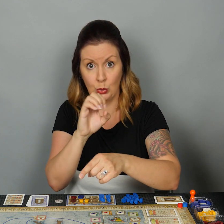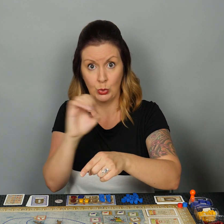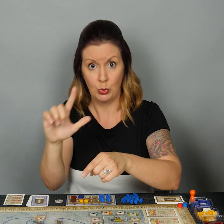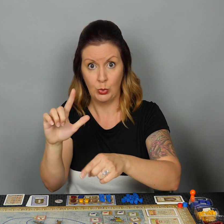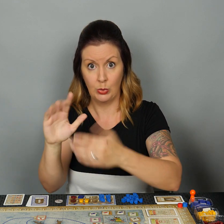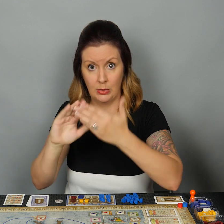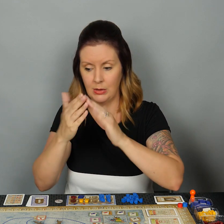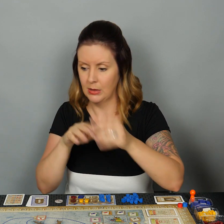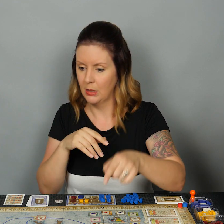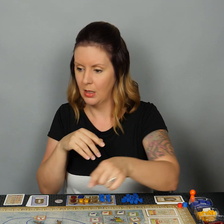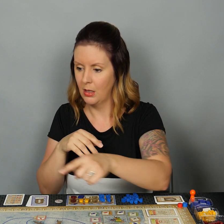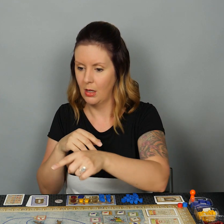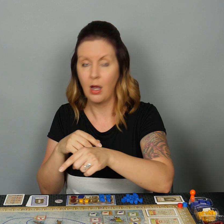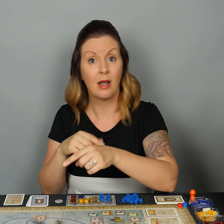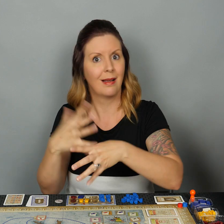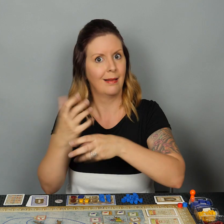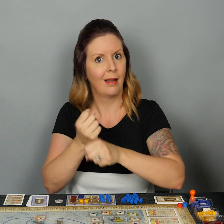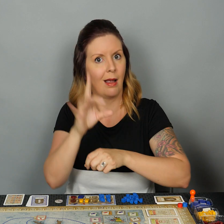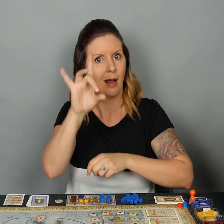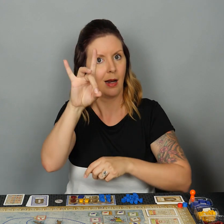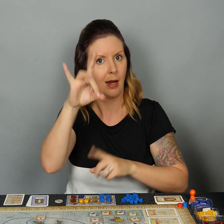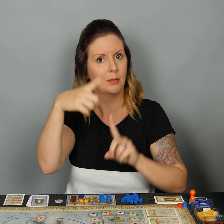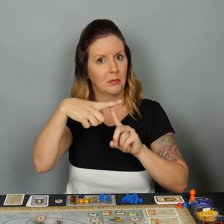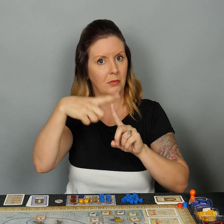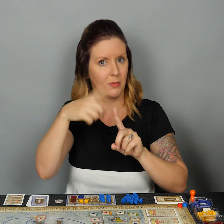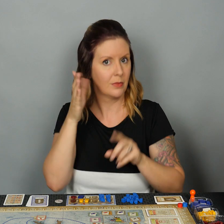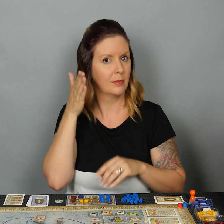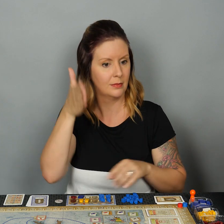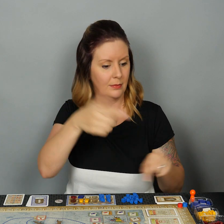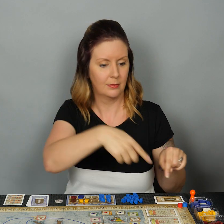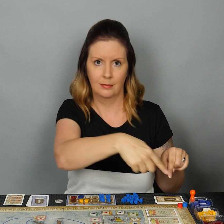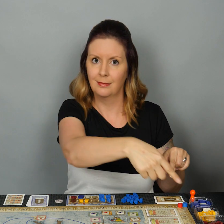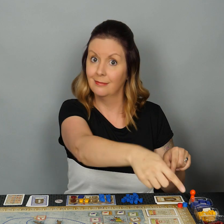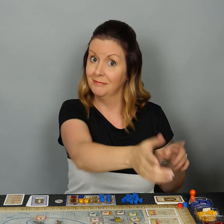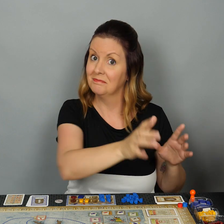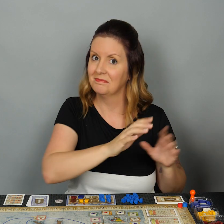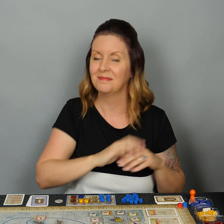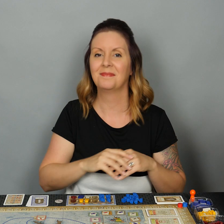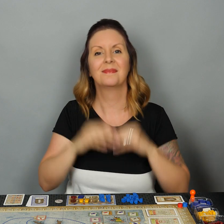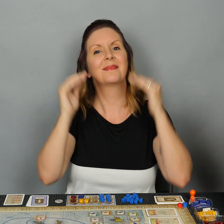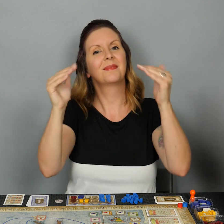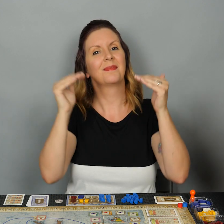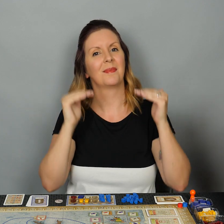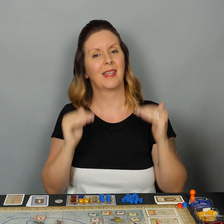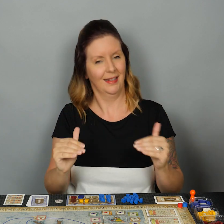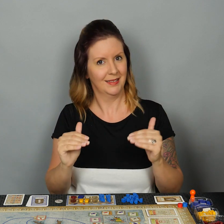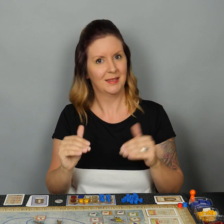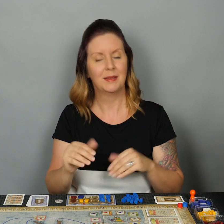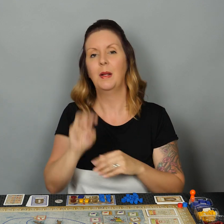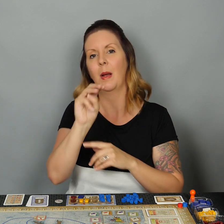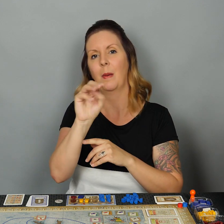tool city, you would get 8 points.